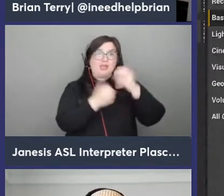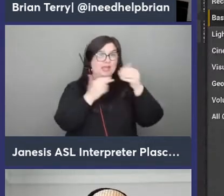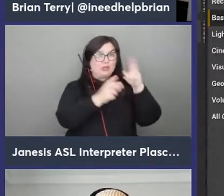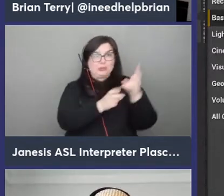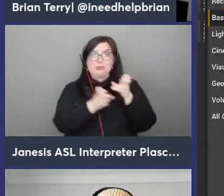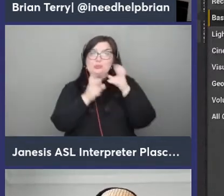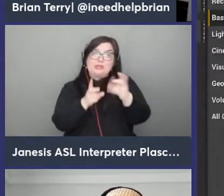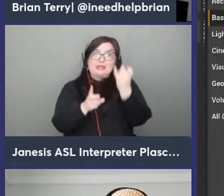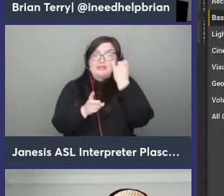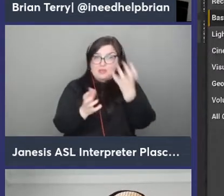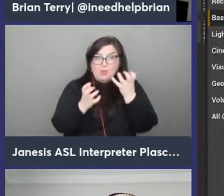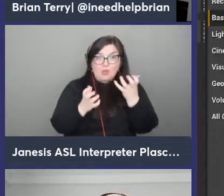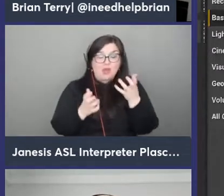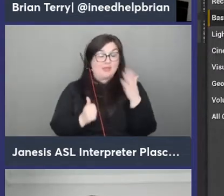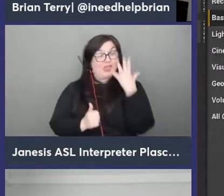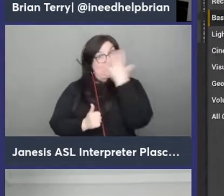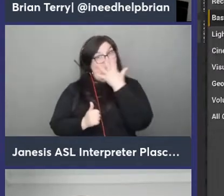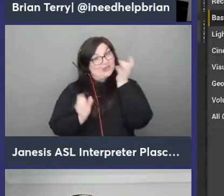I mean, they look awful to start with.